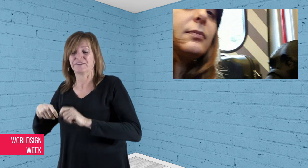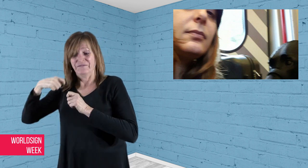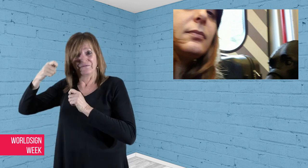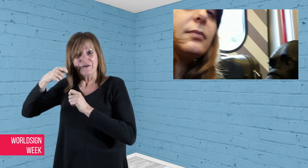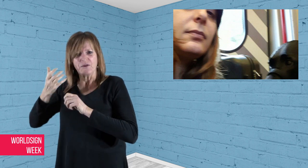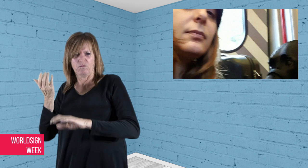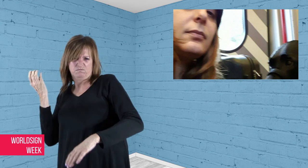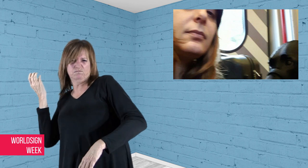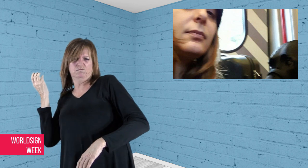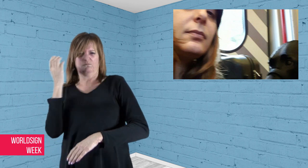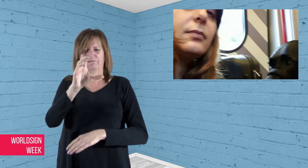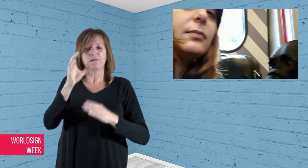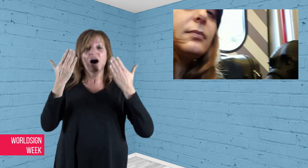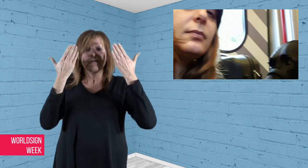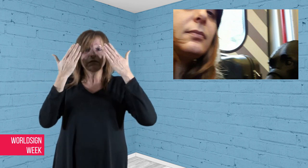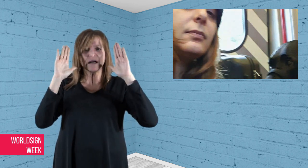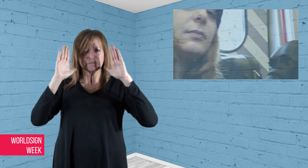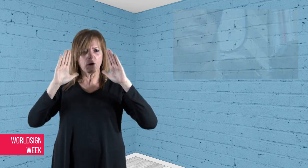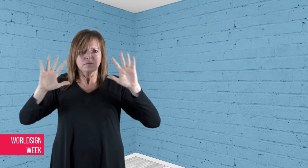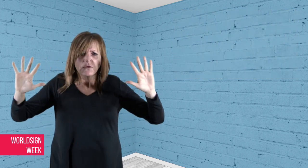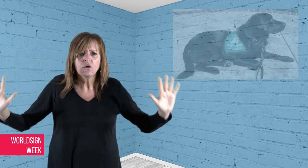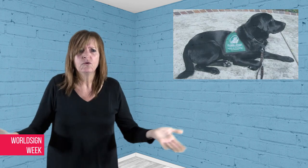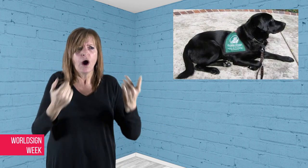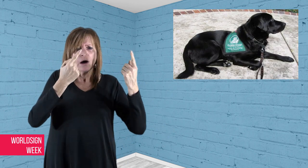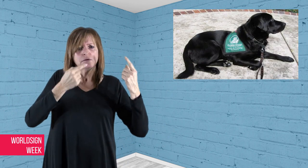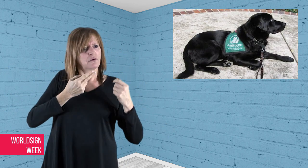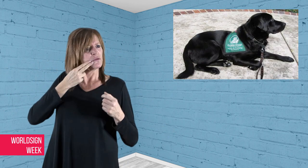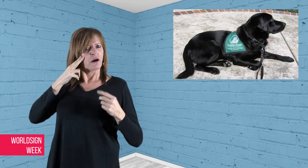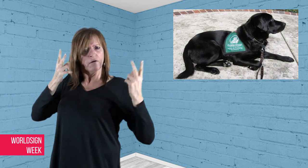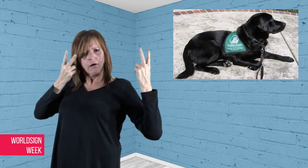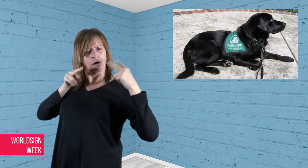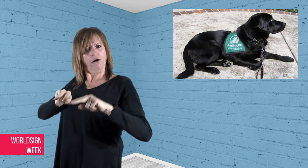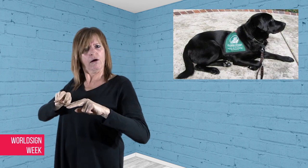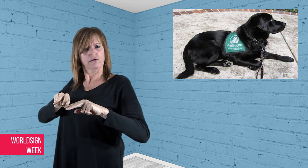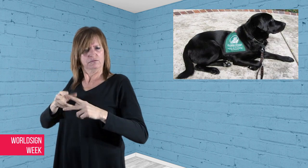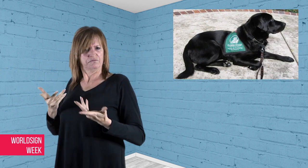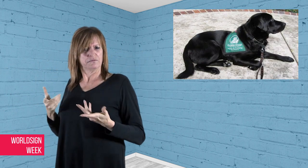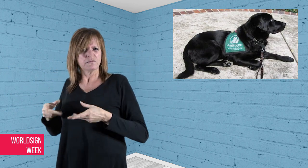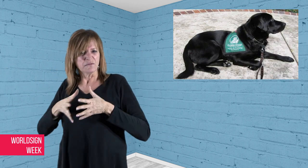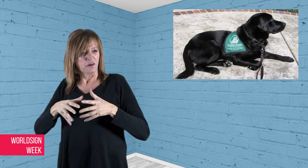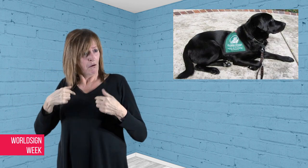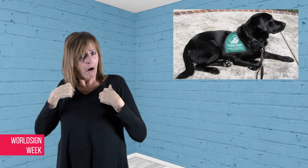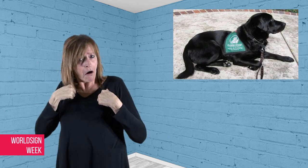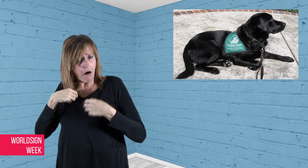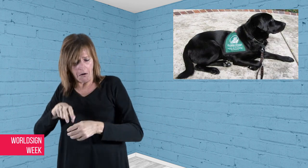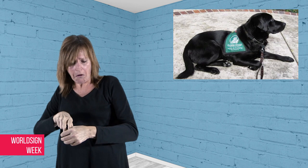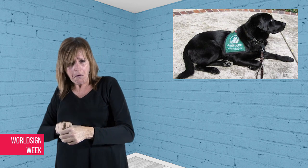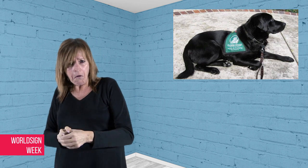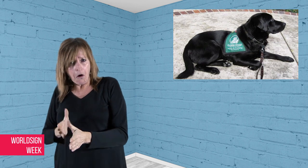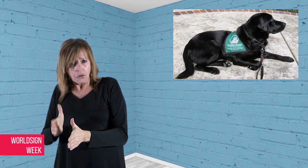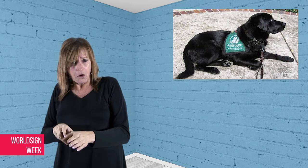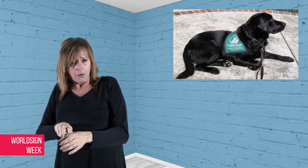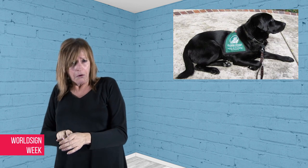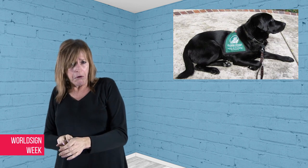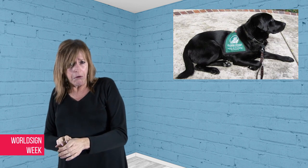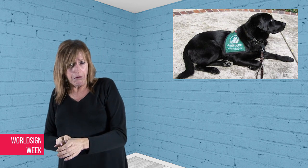Inca because there is just nowhere for us to sit.